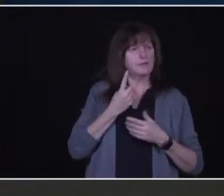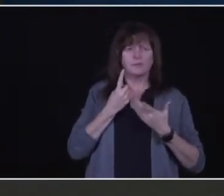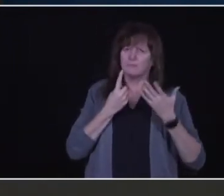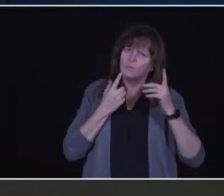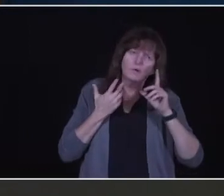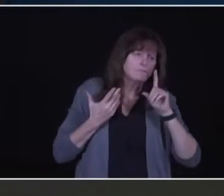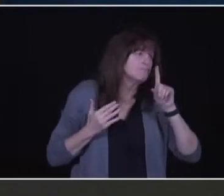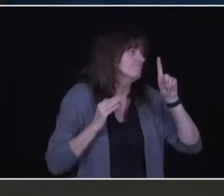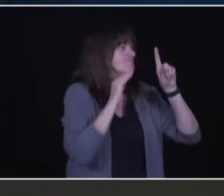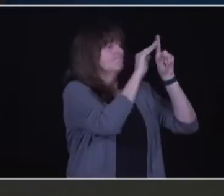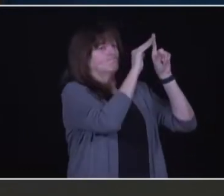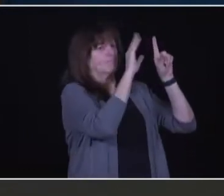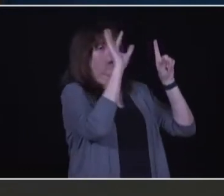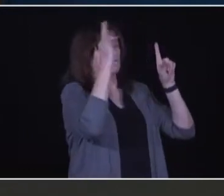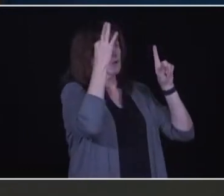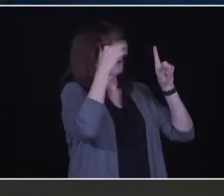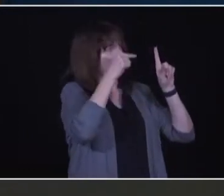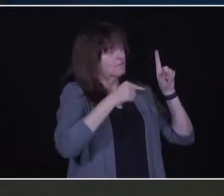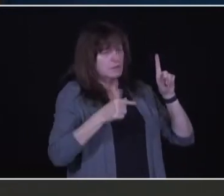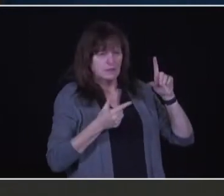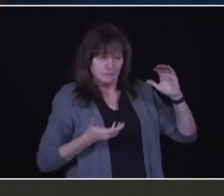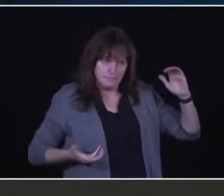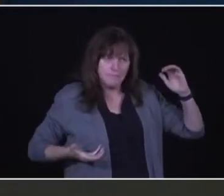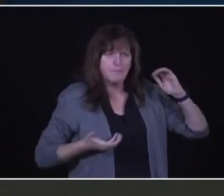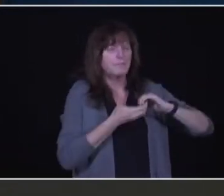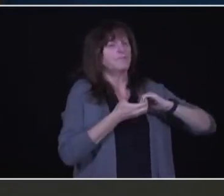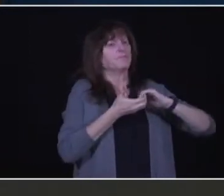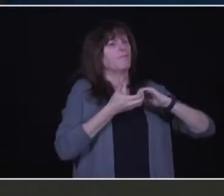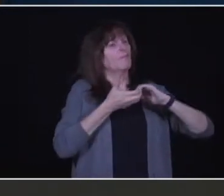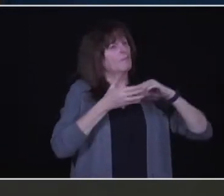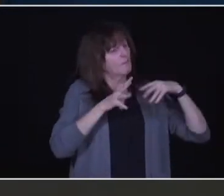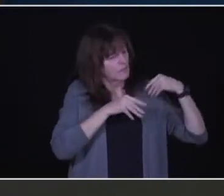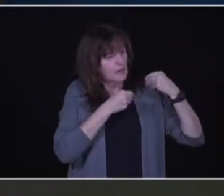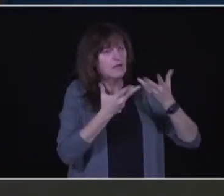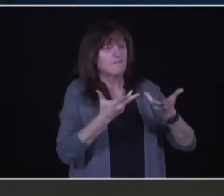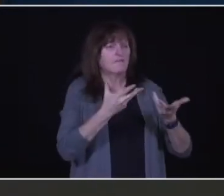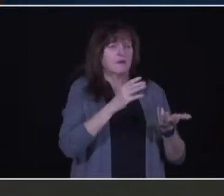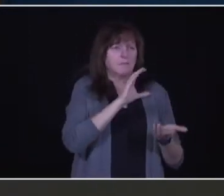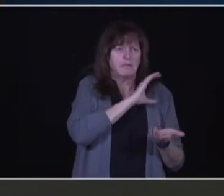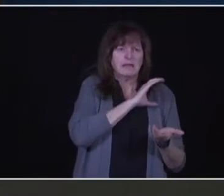and do more to strengthen law enforcement and ensure offenders of this horrible crime are punished